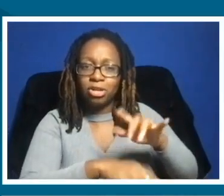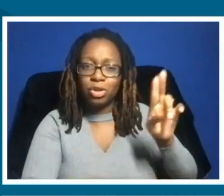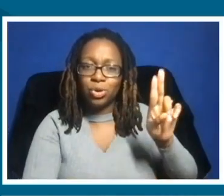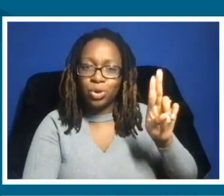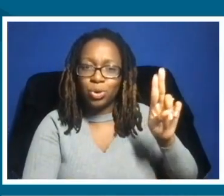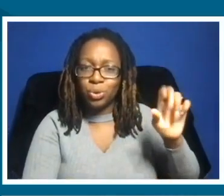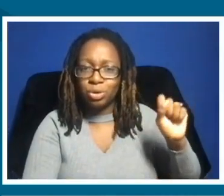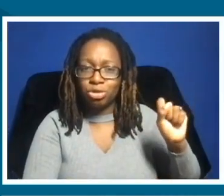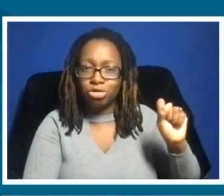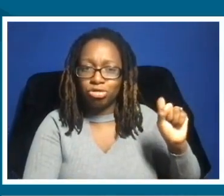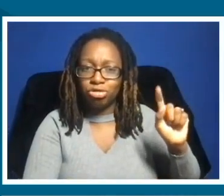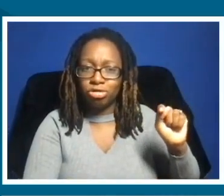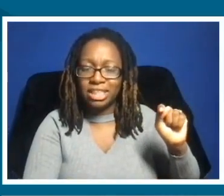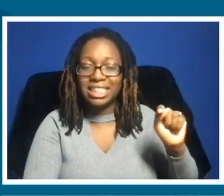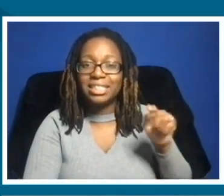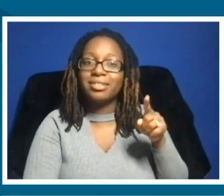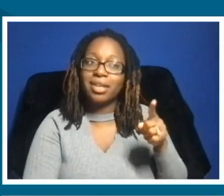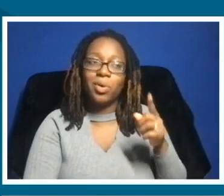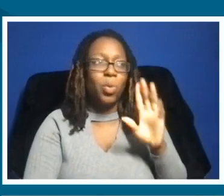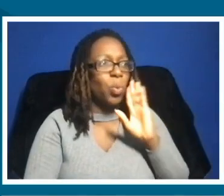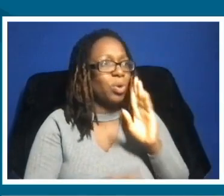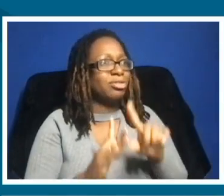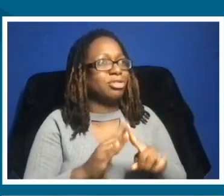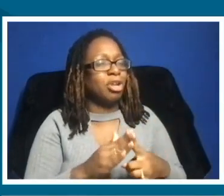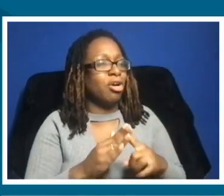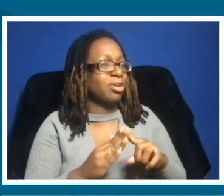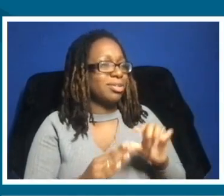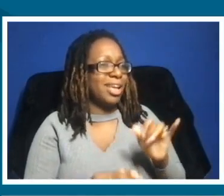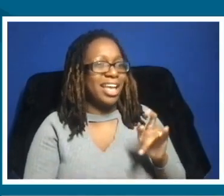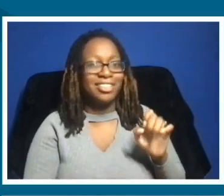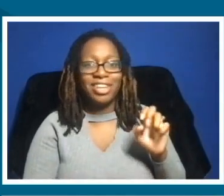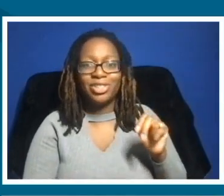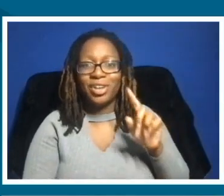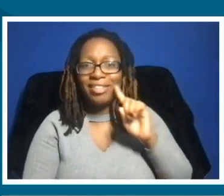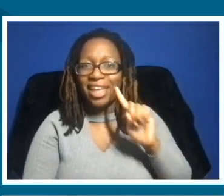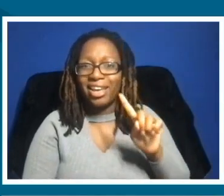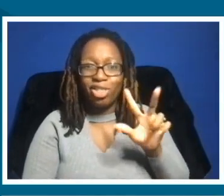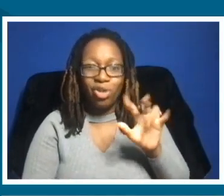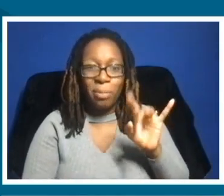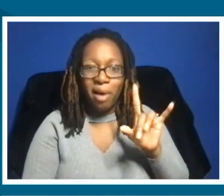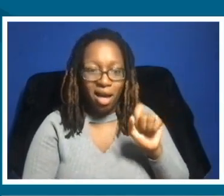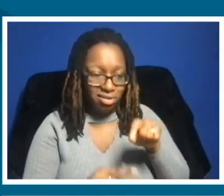activation on there's about i guess i don't know maybe three miles away from